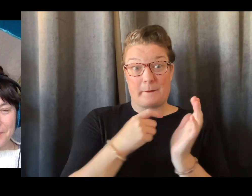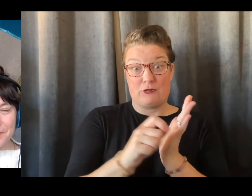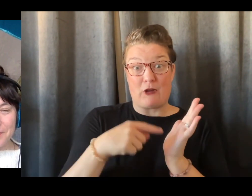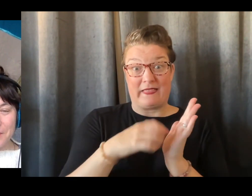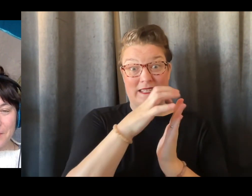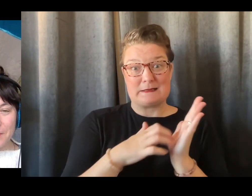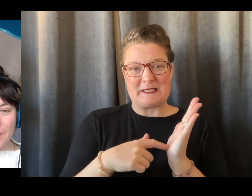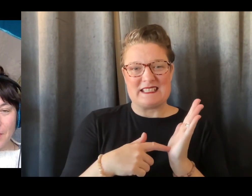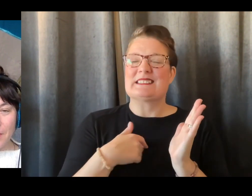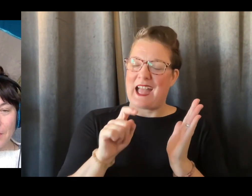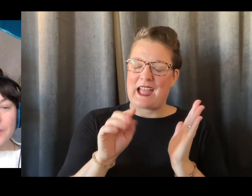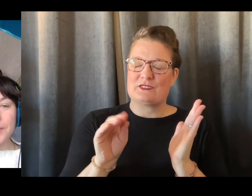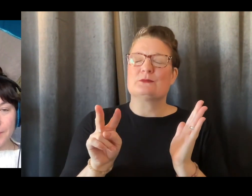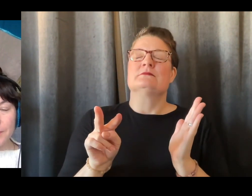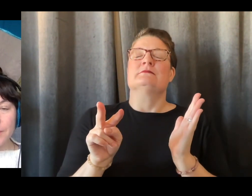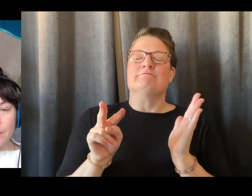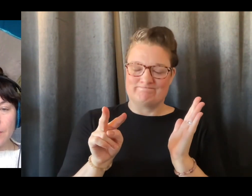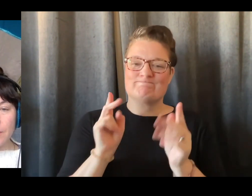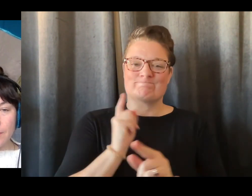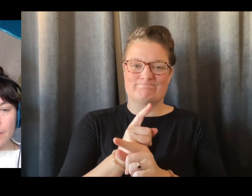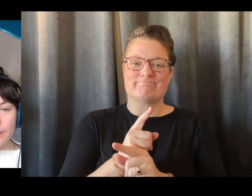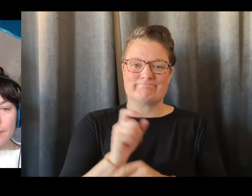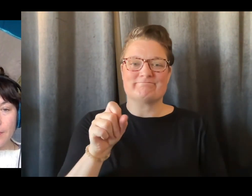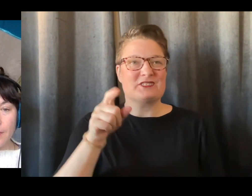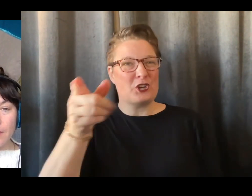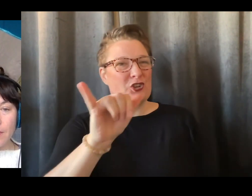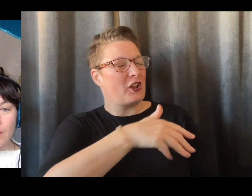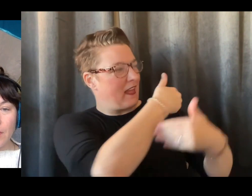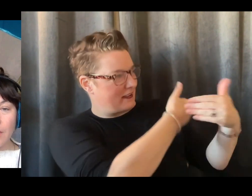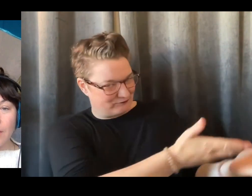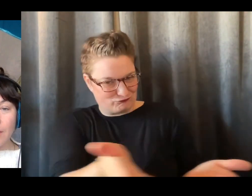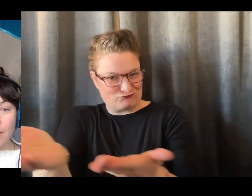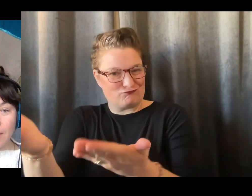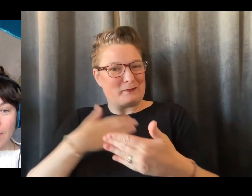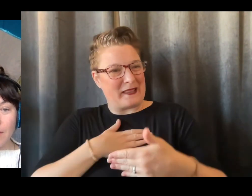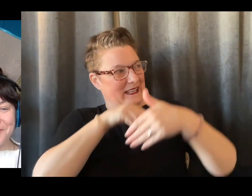You were like, here's the banquet table, here's the archway. come on through, sister-friend.